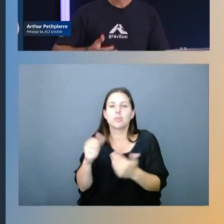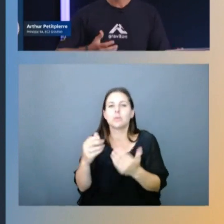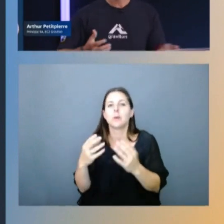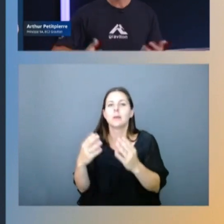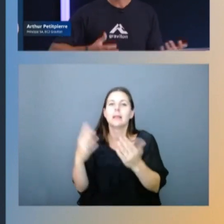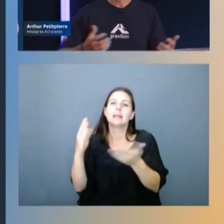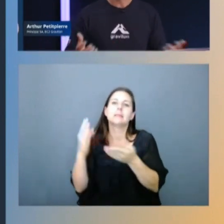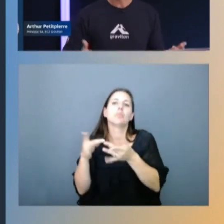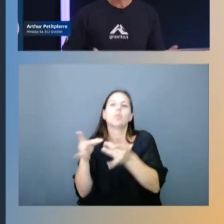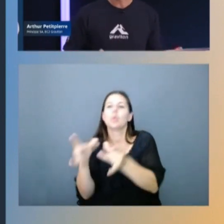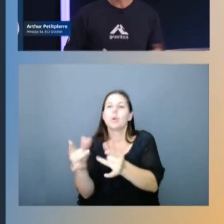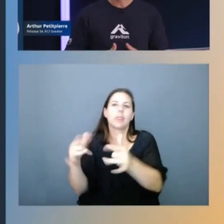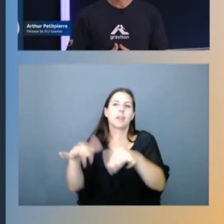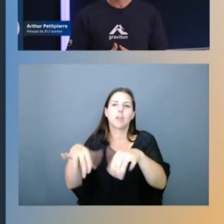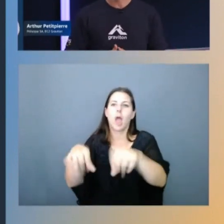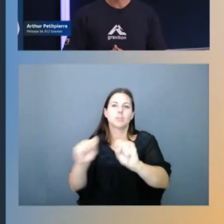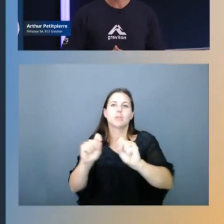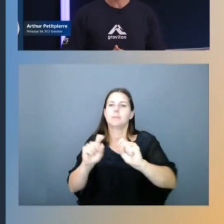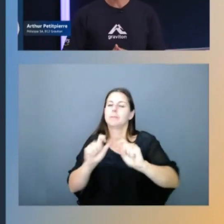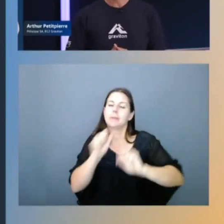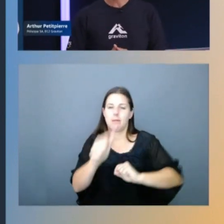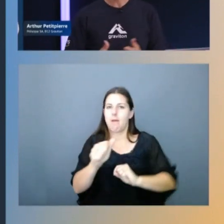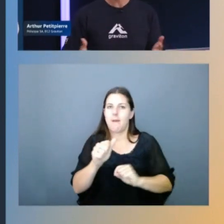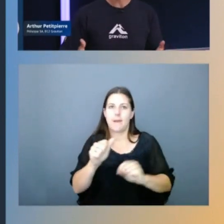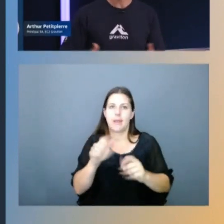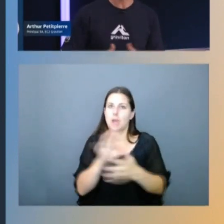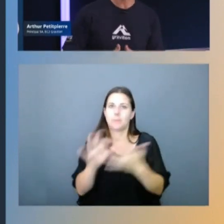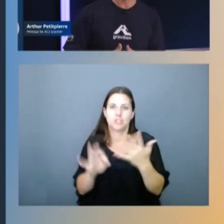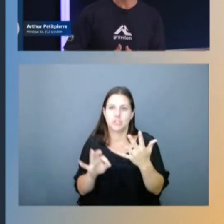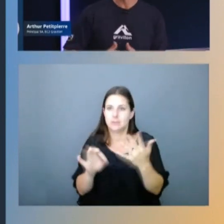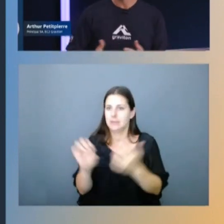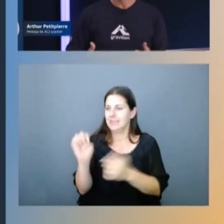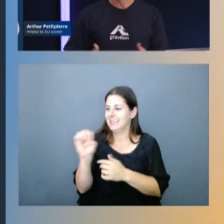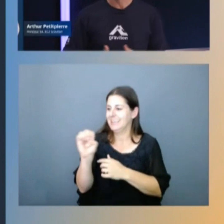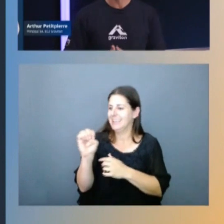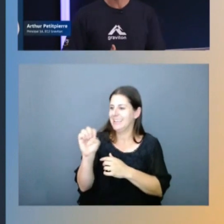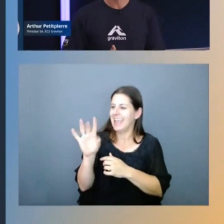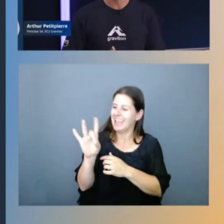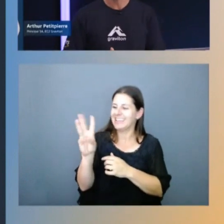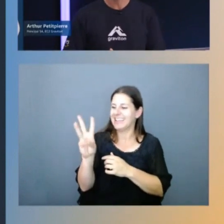that wasn't really an option to make an x86 chips. There's no license available to do that,